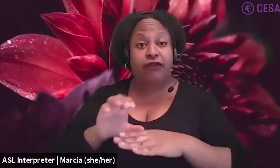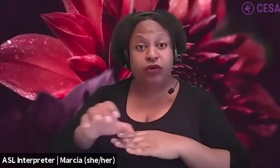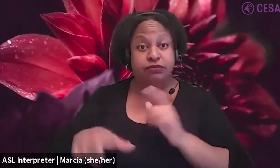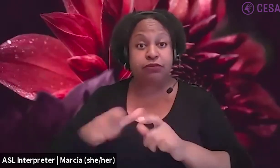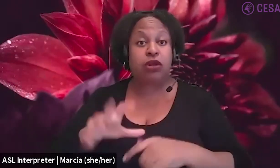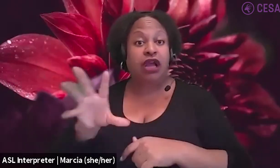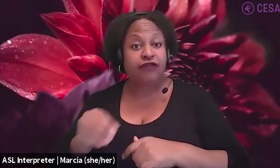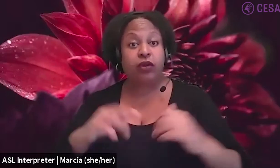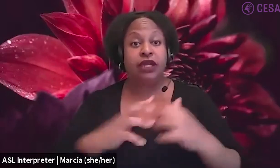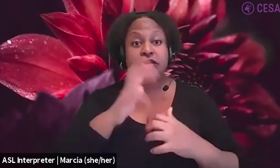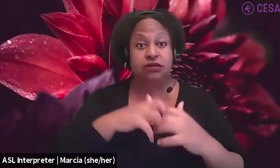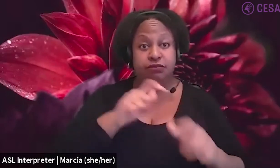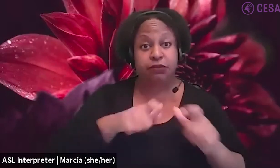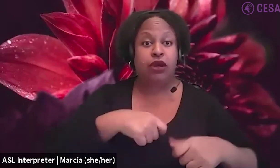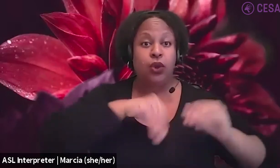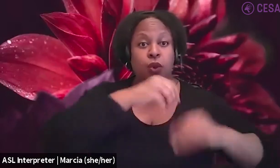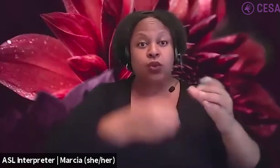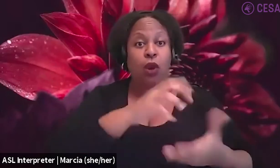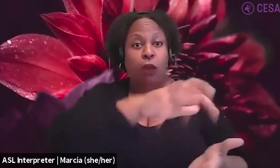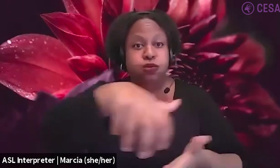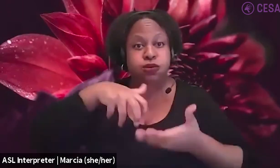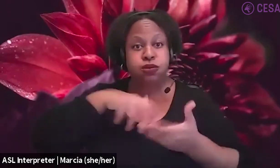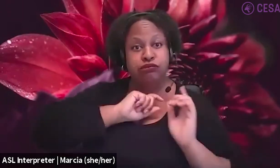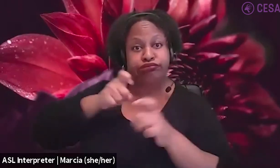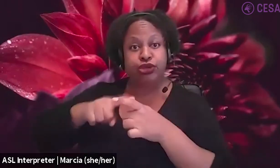food surpluses for European peoples and their nations, utilizing our